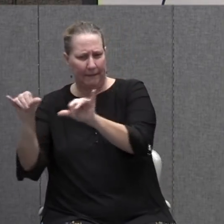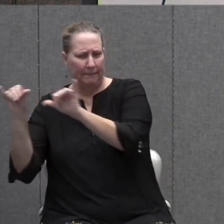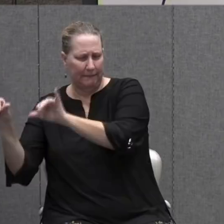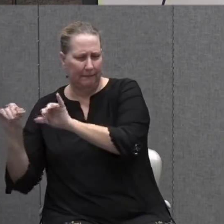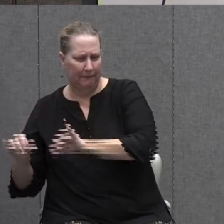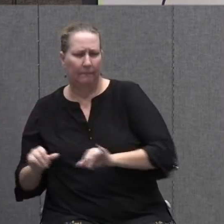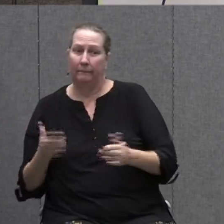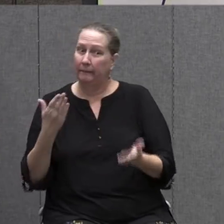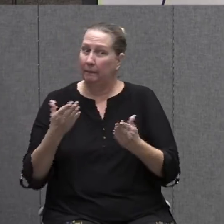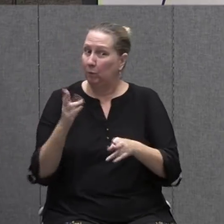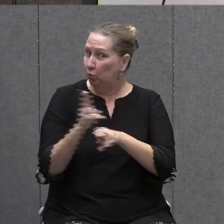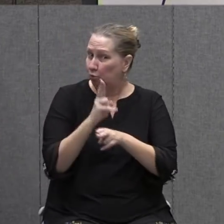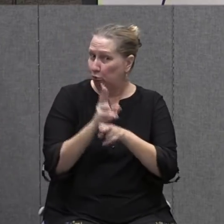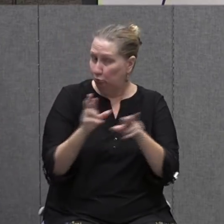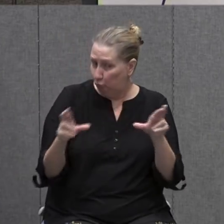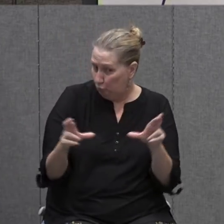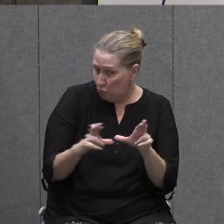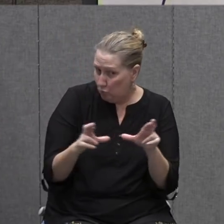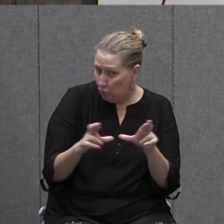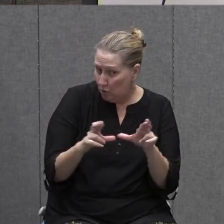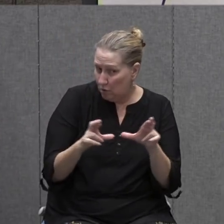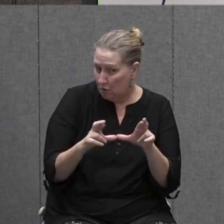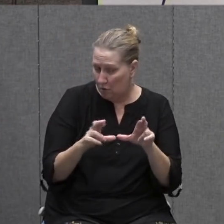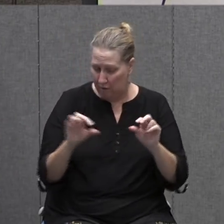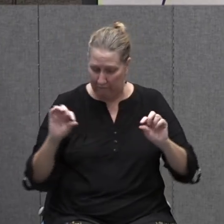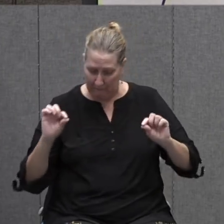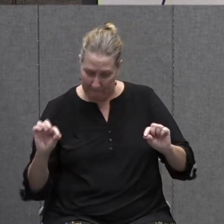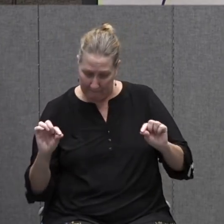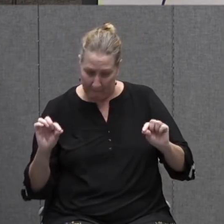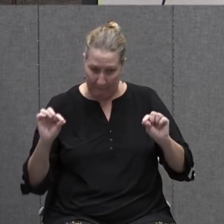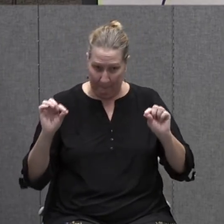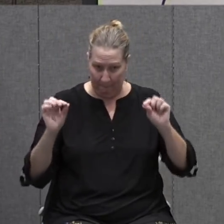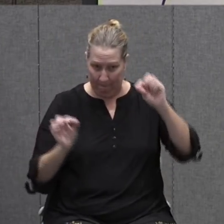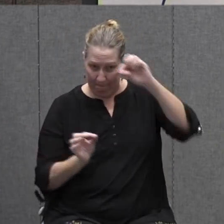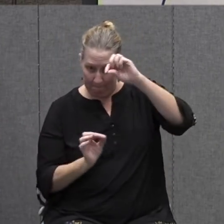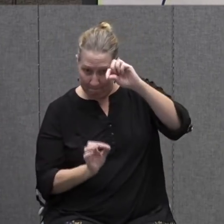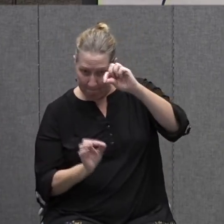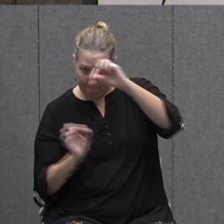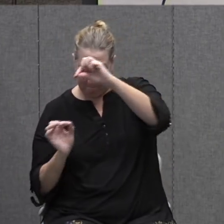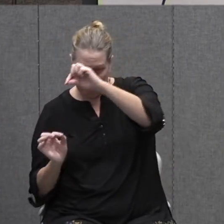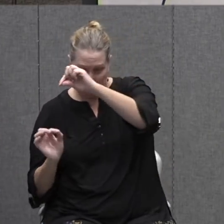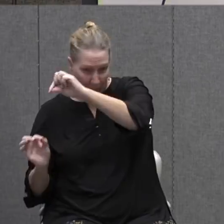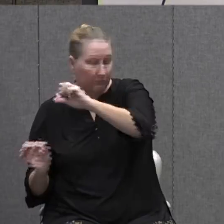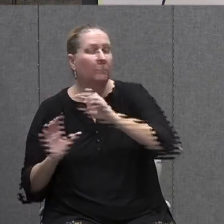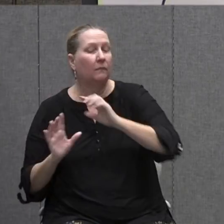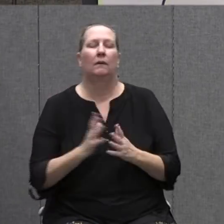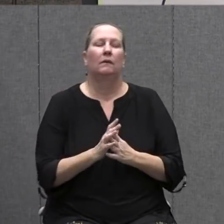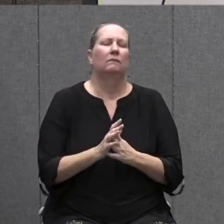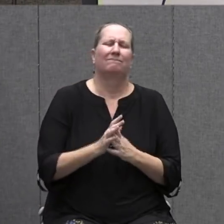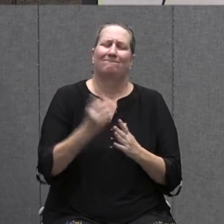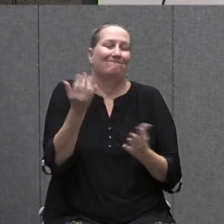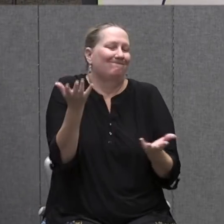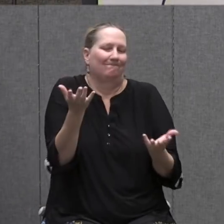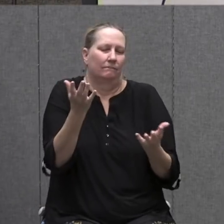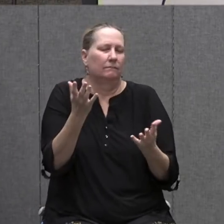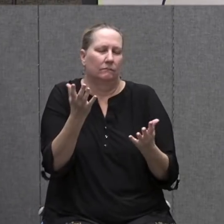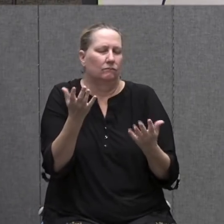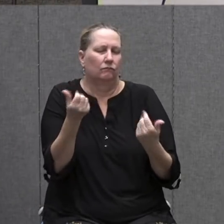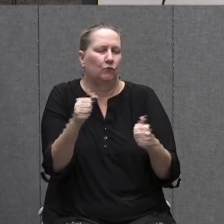or some other tool to measure them, that's great. If not, do your best. So with this example I used colors